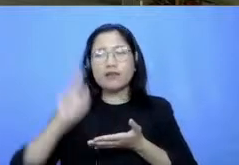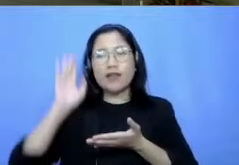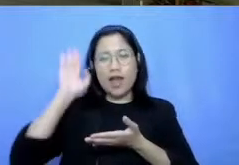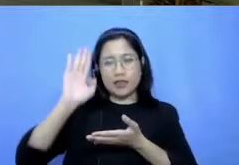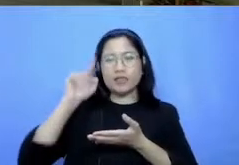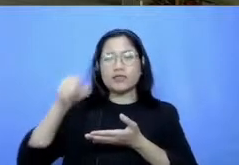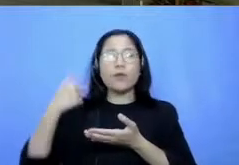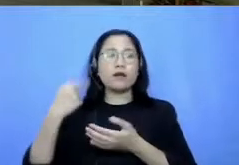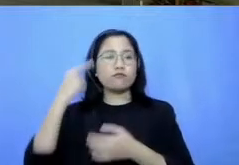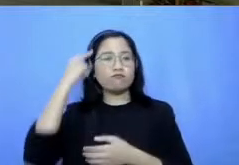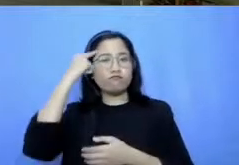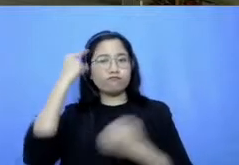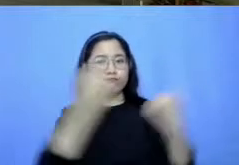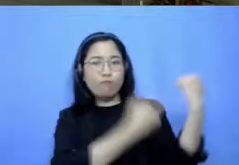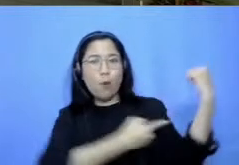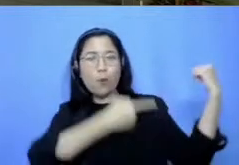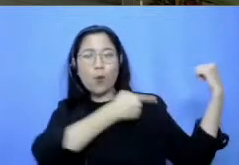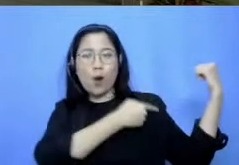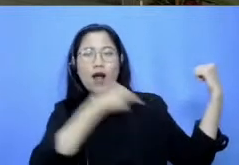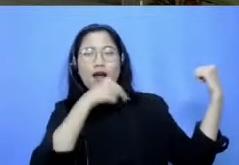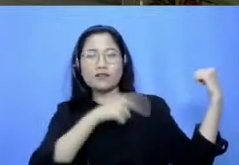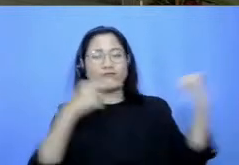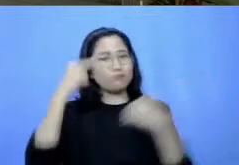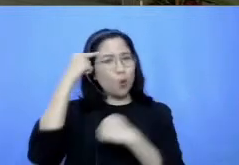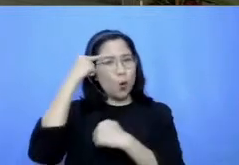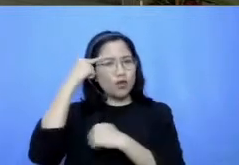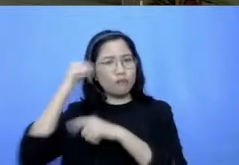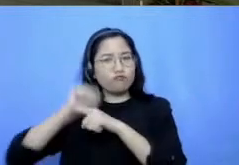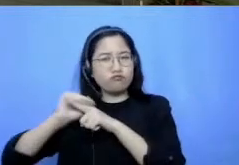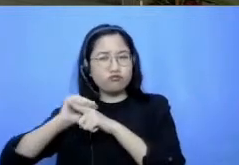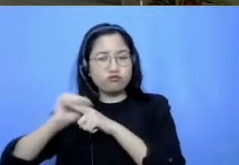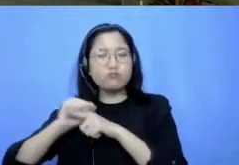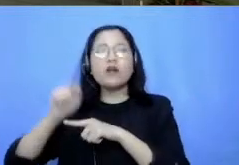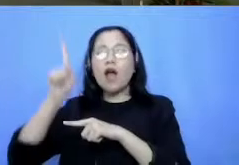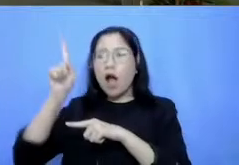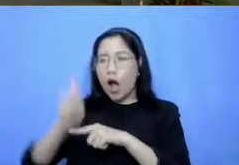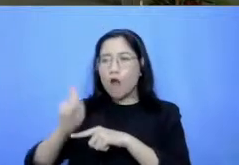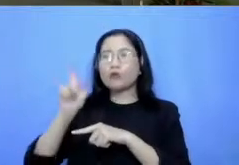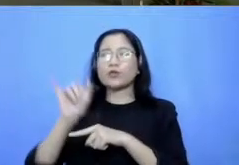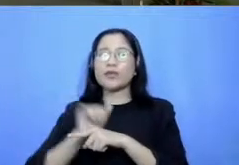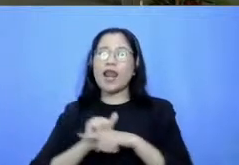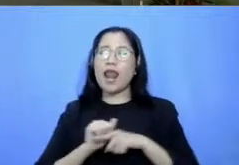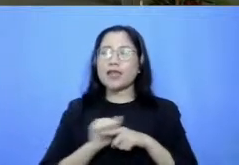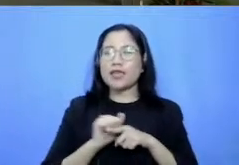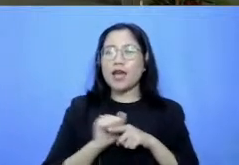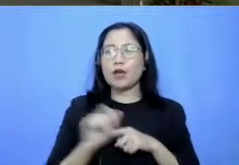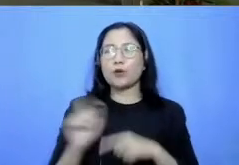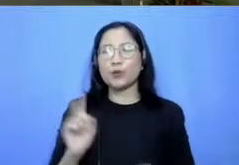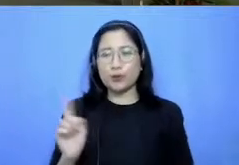sharpening our brains, need to be warmed up a little, so that's why I would like to invite